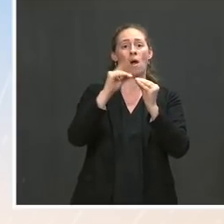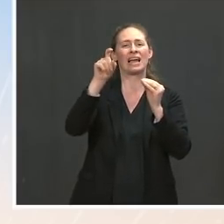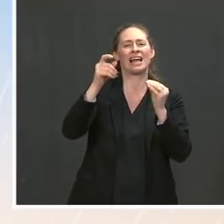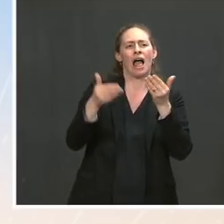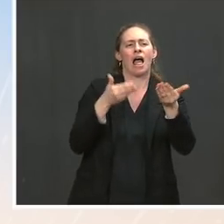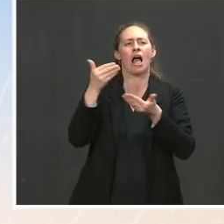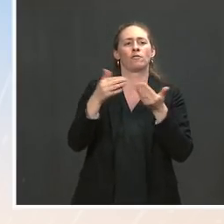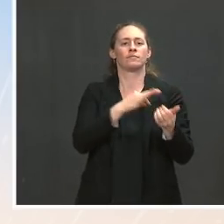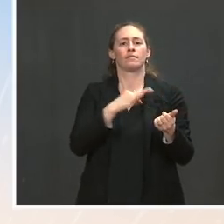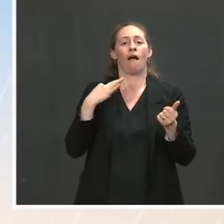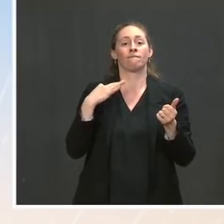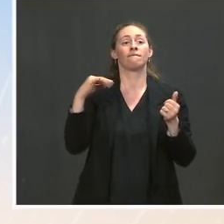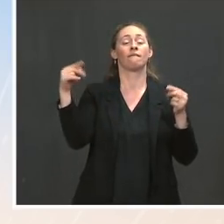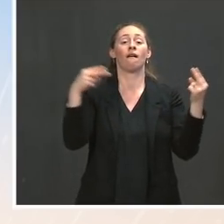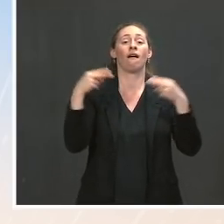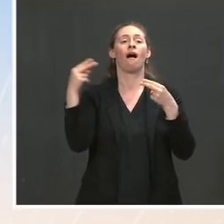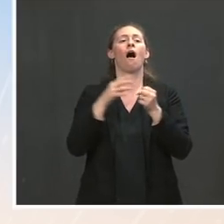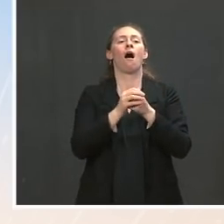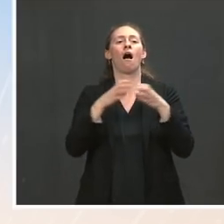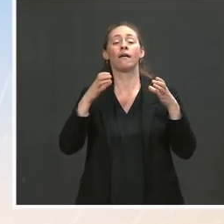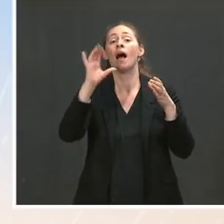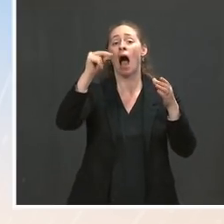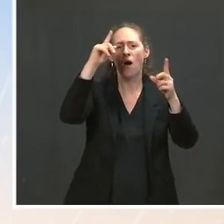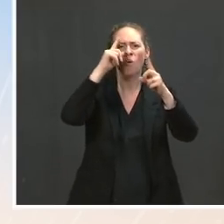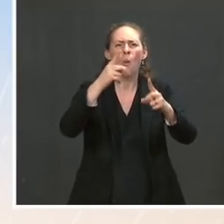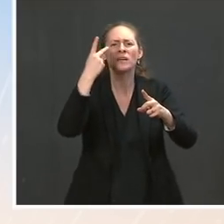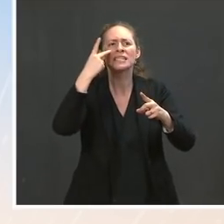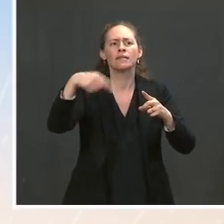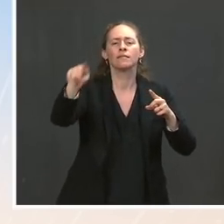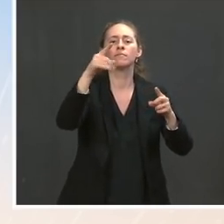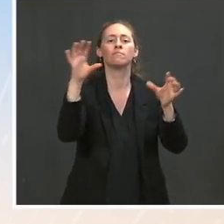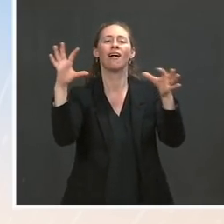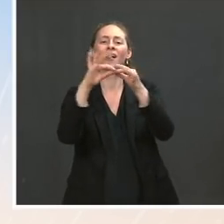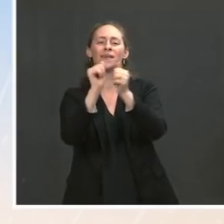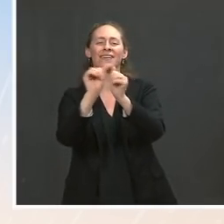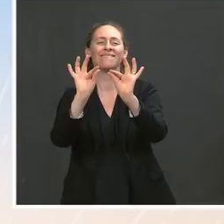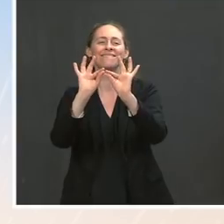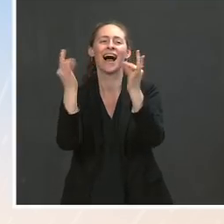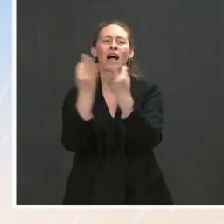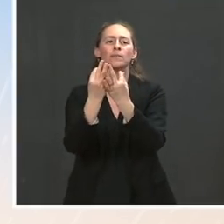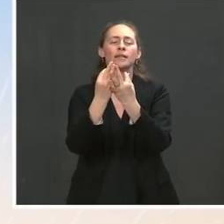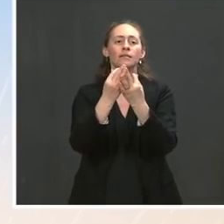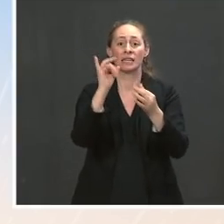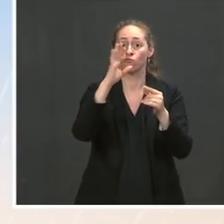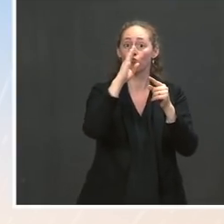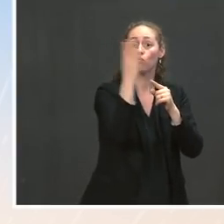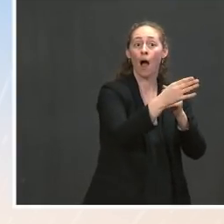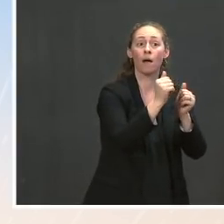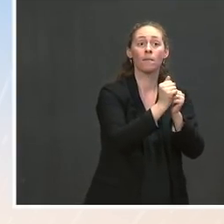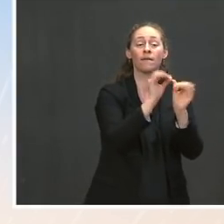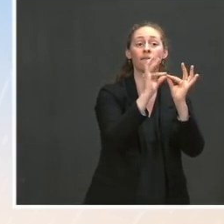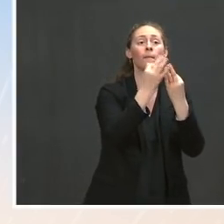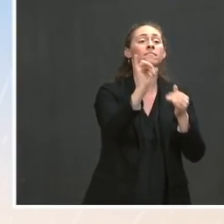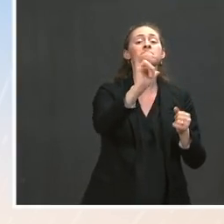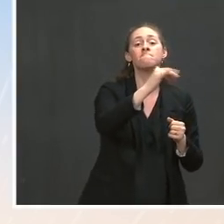Of course, there should be a difference if it's a direct family member of mother or father and a different kind of adult, right?